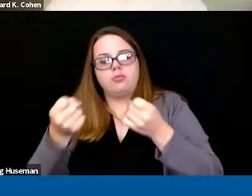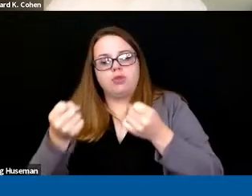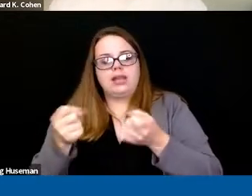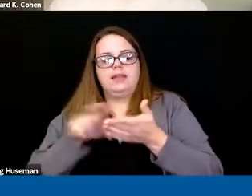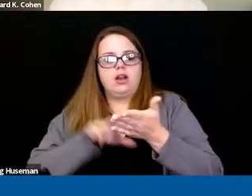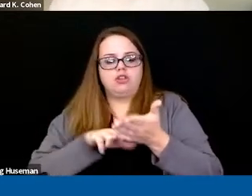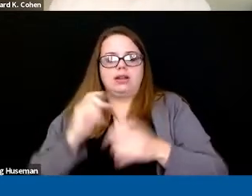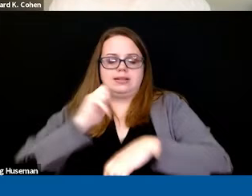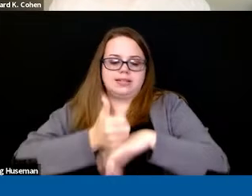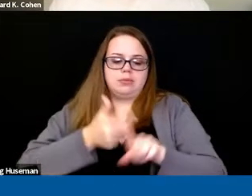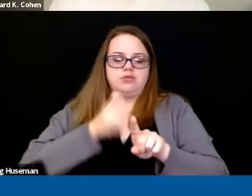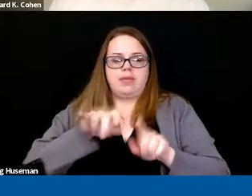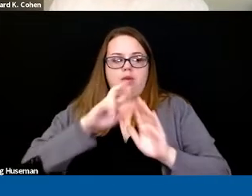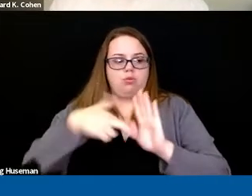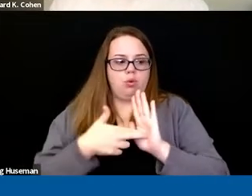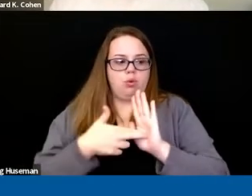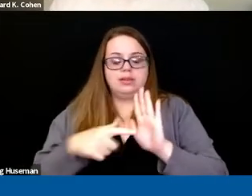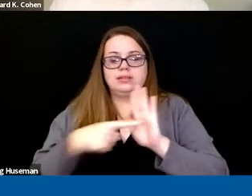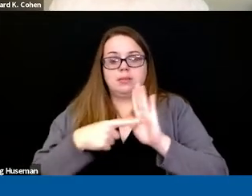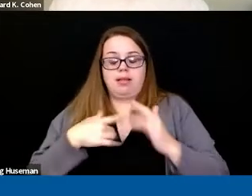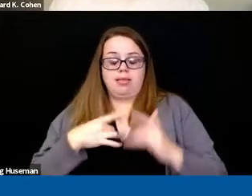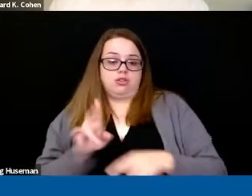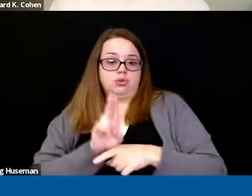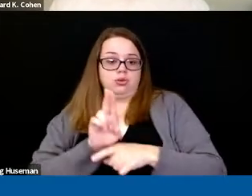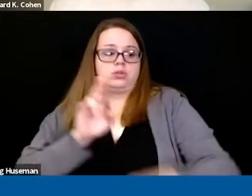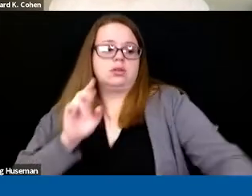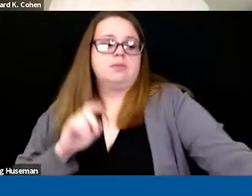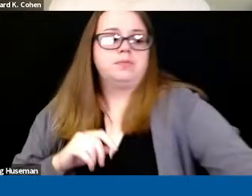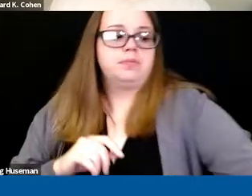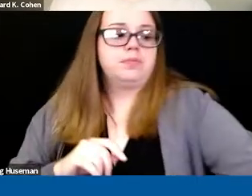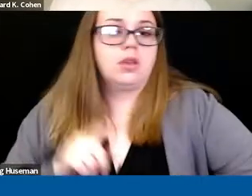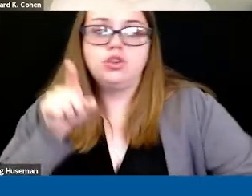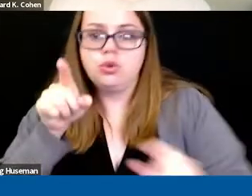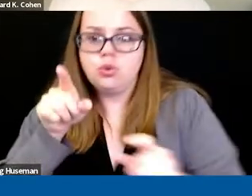So the example that I like to use here, you ask me for a screwdriver and I hand you a fork.